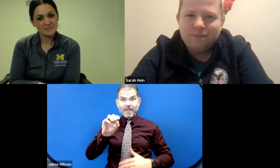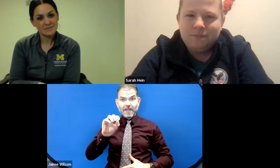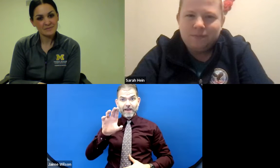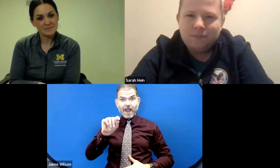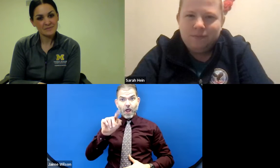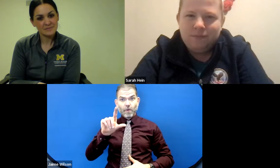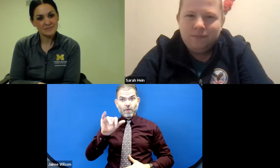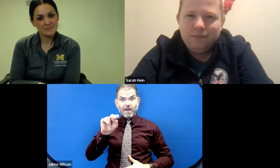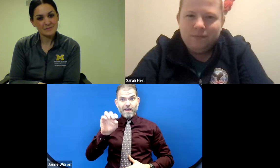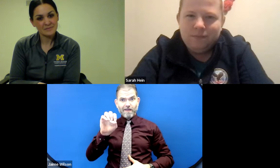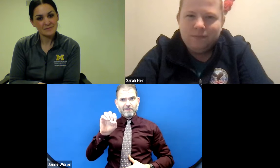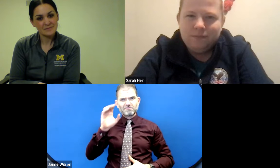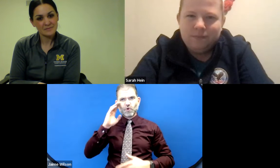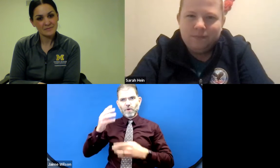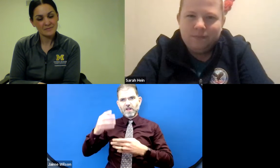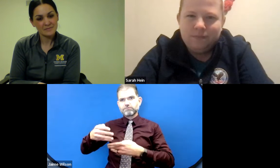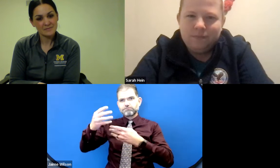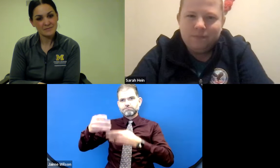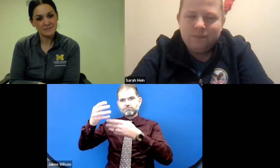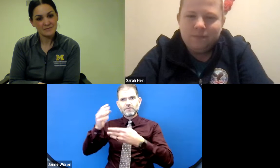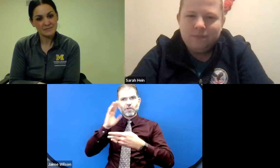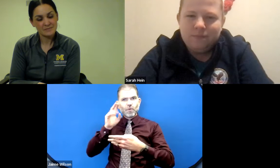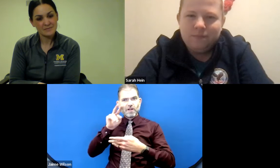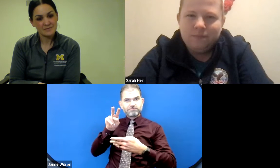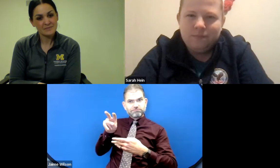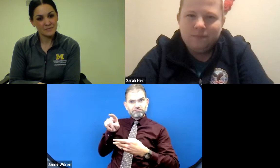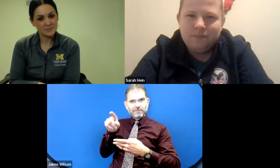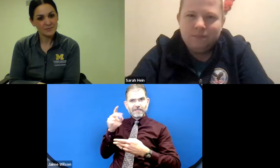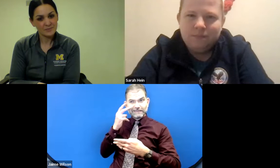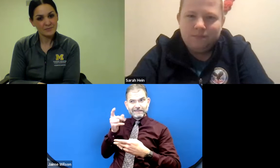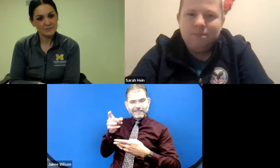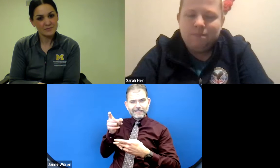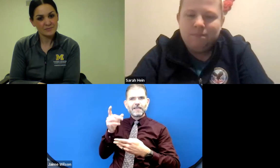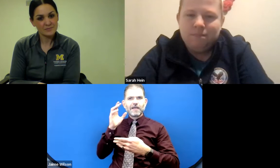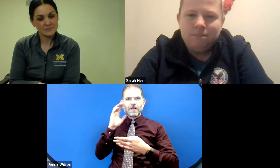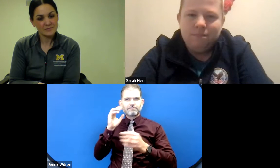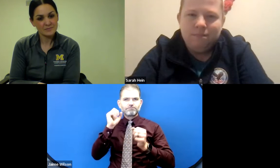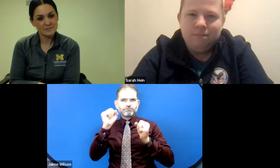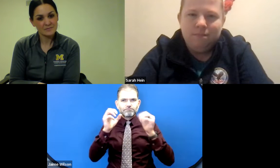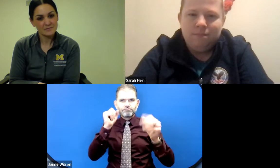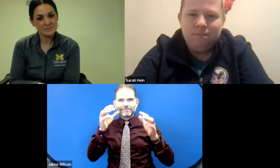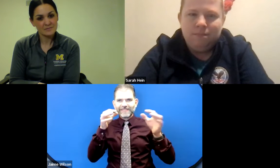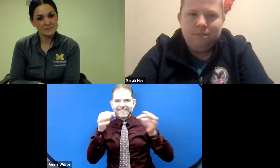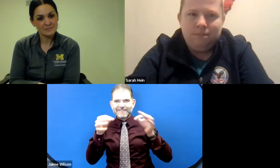ASL Interpreter: So ASL Interpreter: I have an outline ASL Interpreter: that i'm going to refer to from time to time.